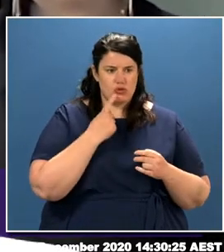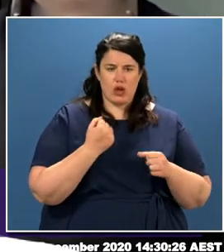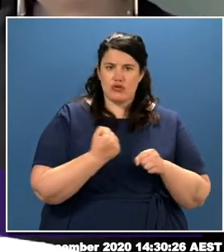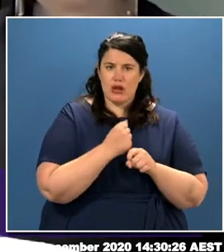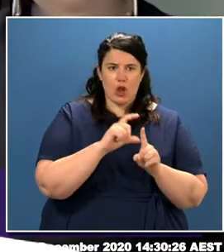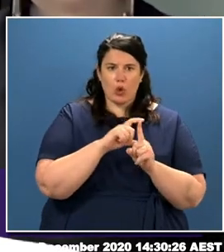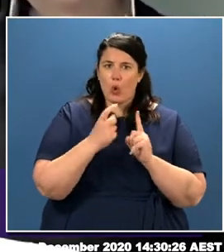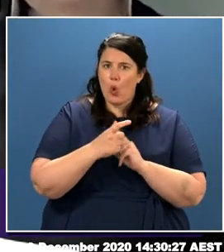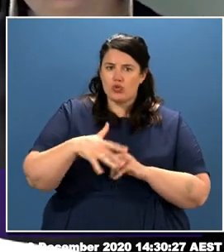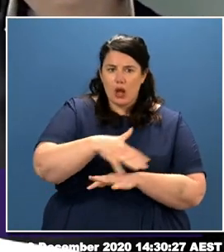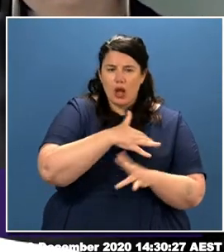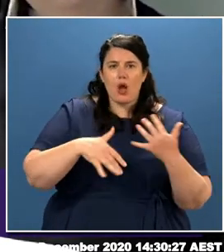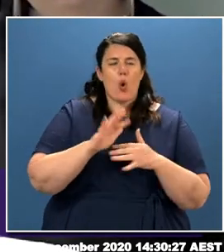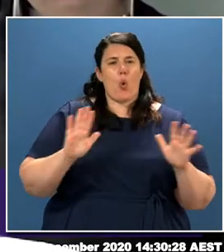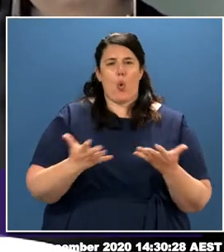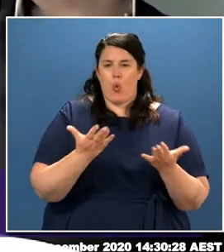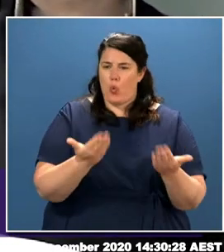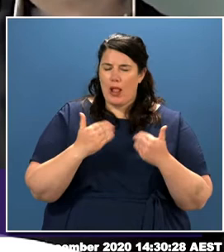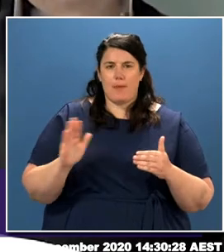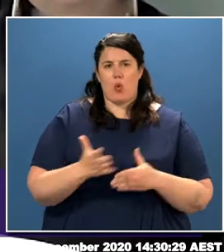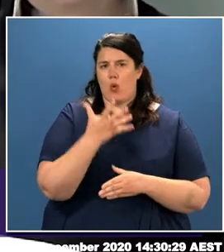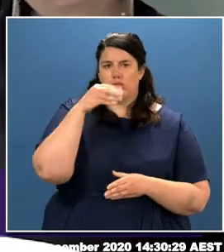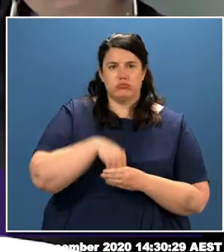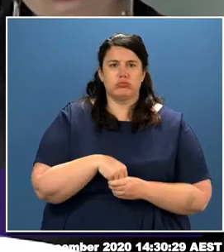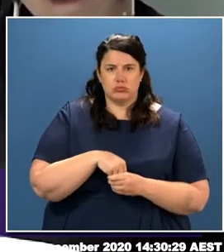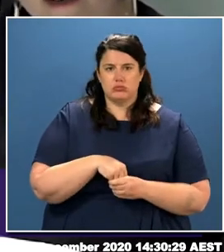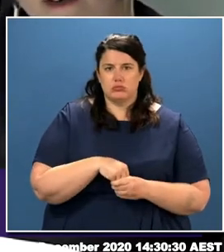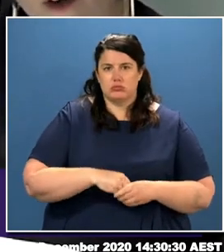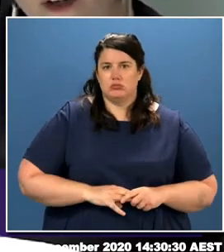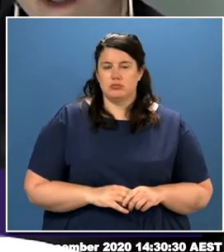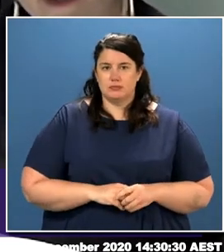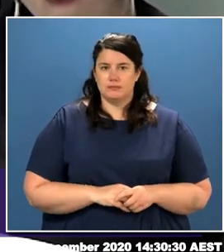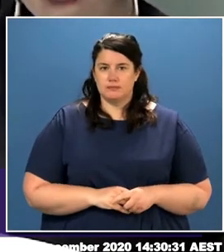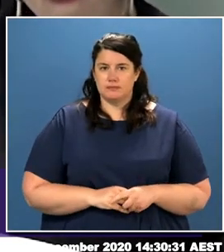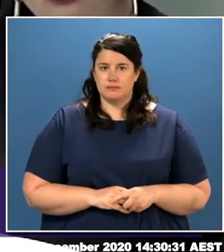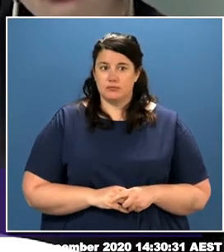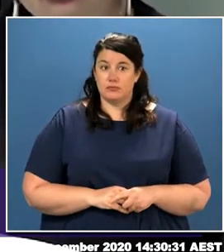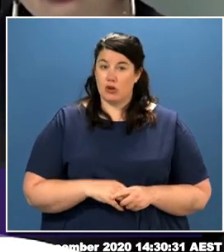So what we heard time and time again is really the onus is always on the person